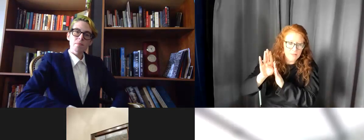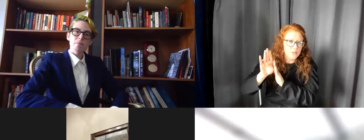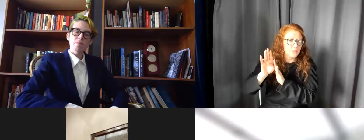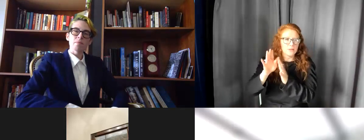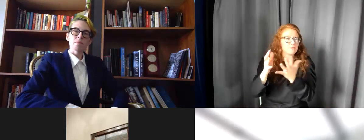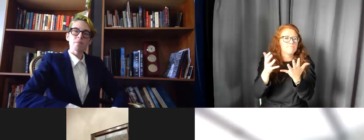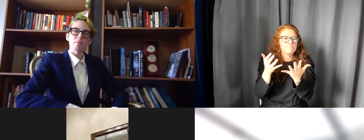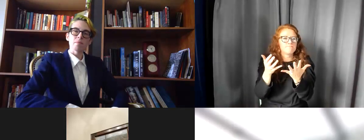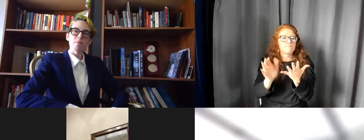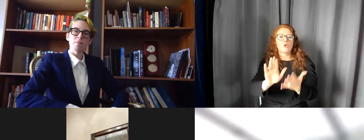Farrah Garland: Hmm.